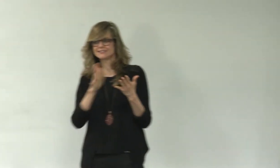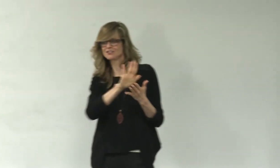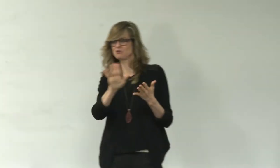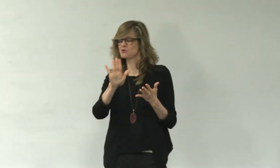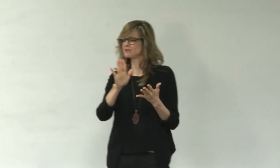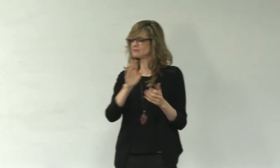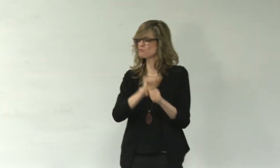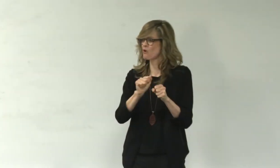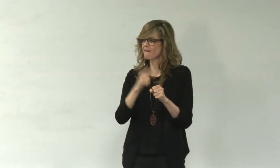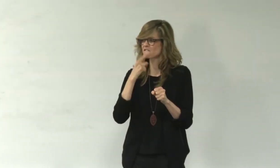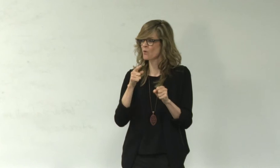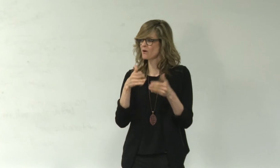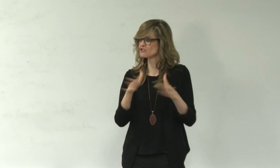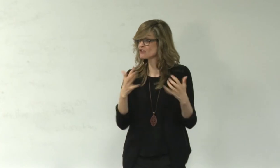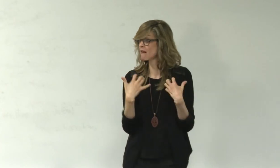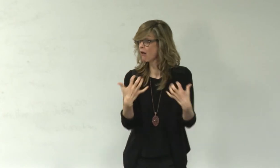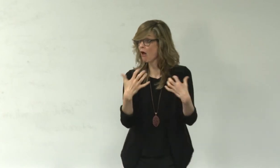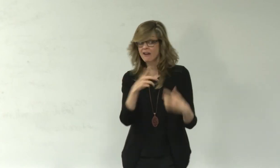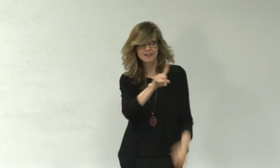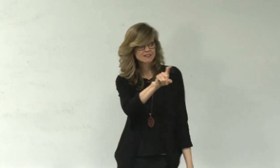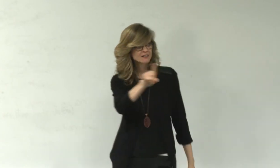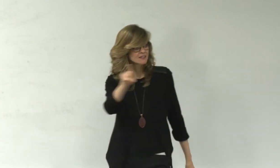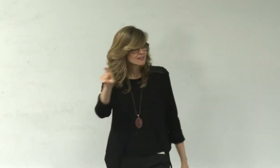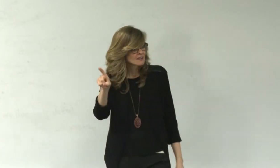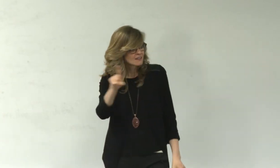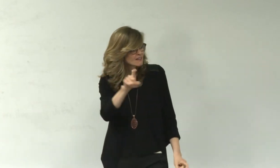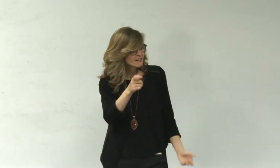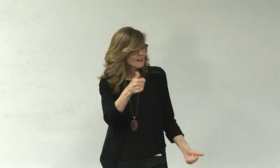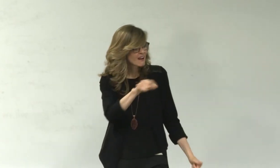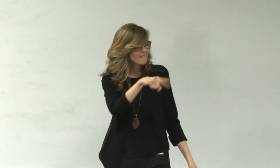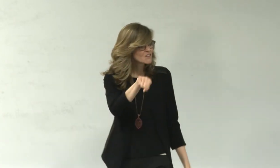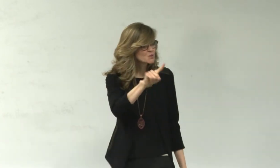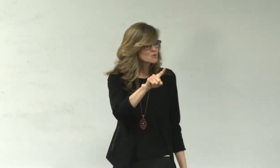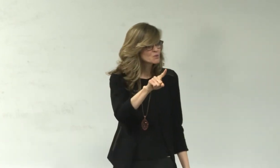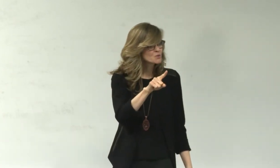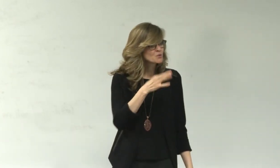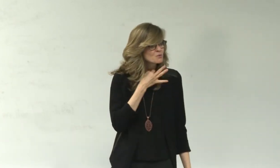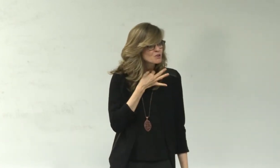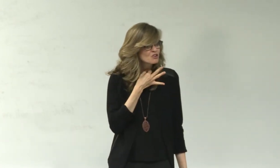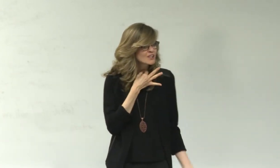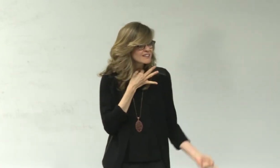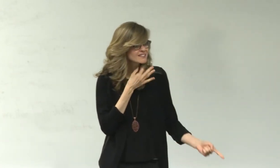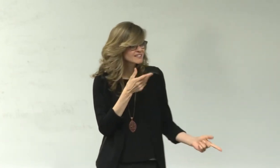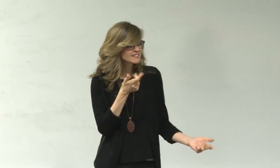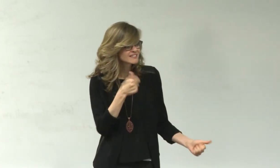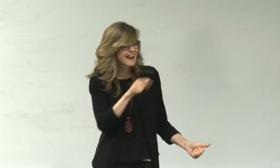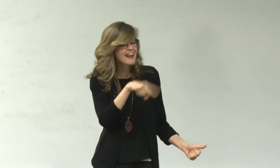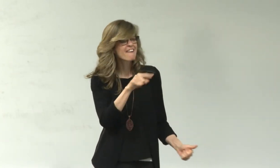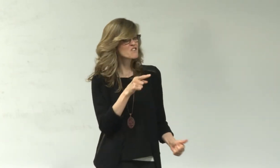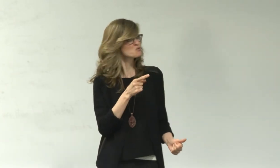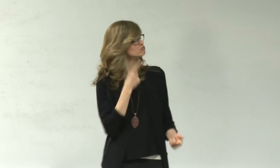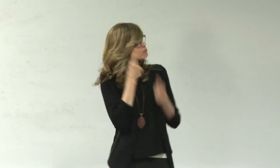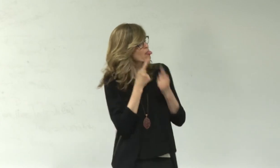AS A POSSIBLE CAREER CHOICE FOR A GENERAL AUDIENCE? WRITING FOR A GENERAL AUDIENCE? ANYBODY?